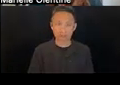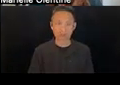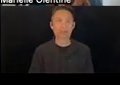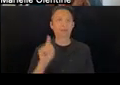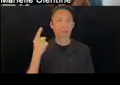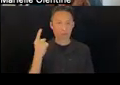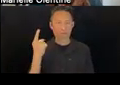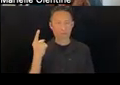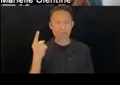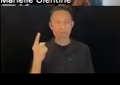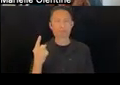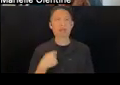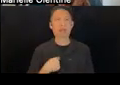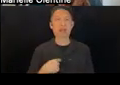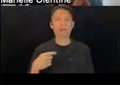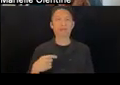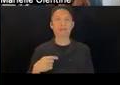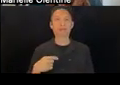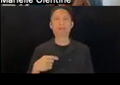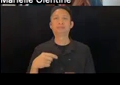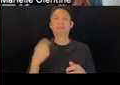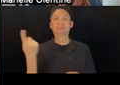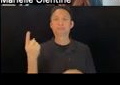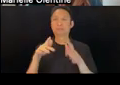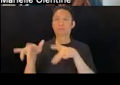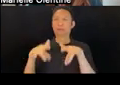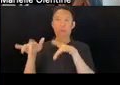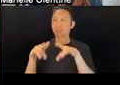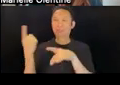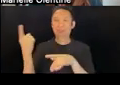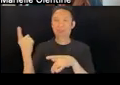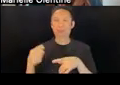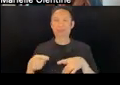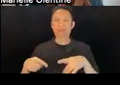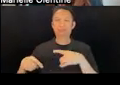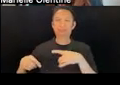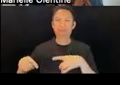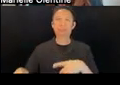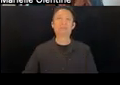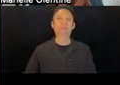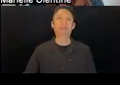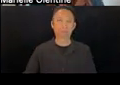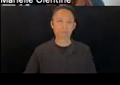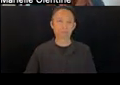It's thinking about how do you place yourself in a way that makes sense in this field?